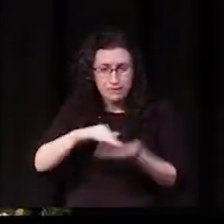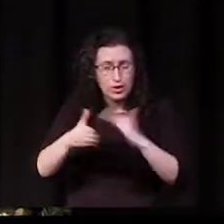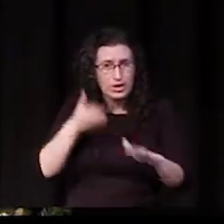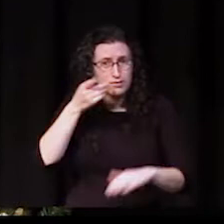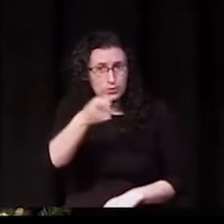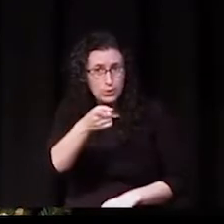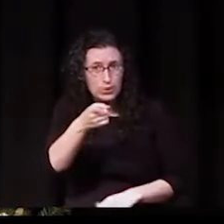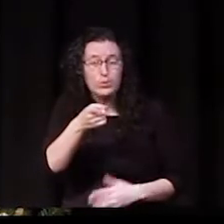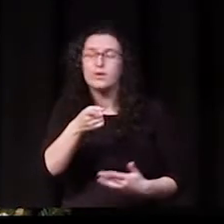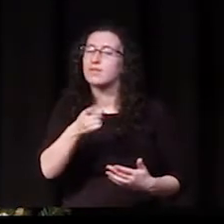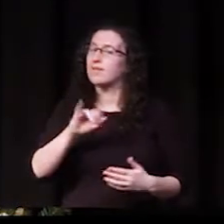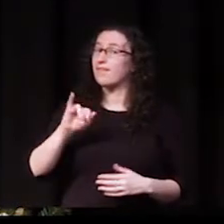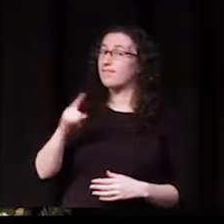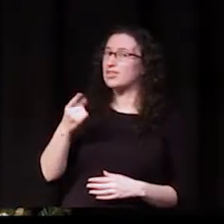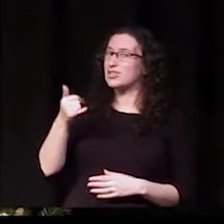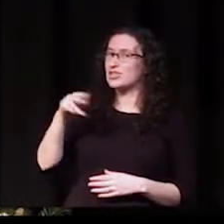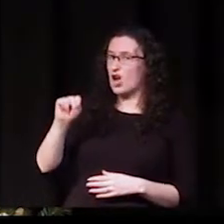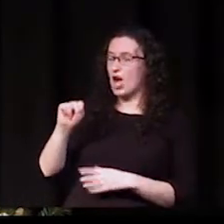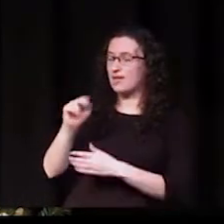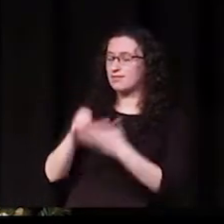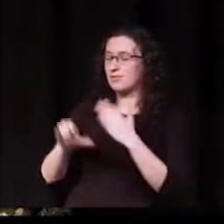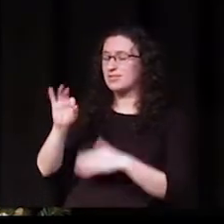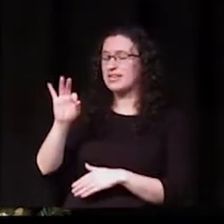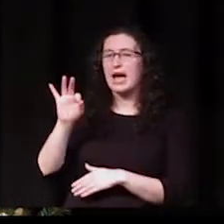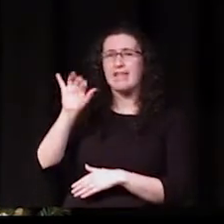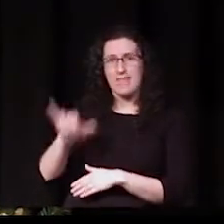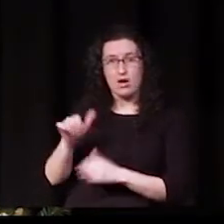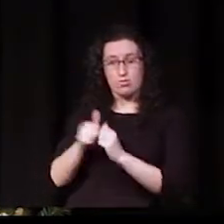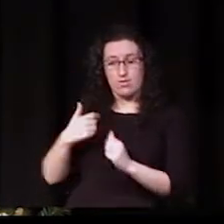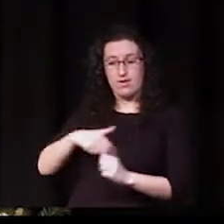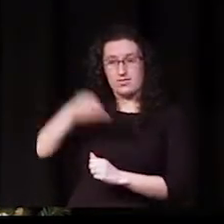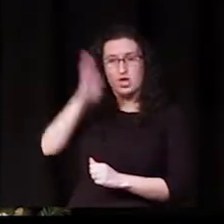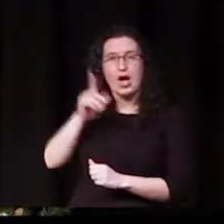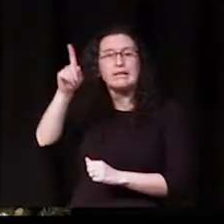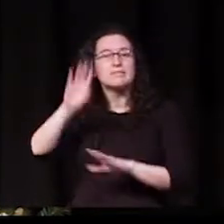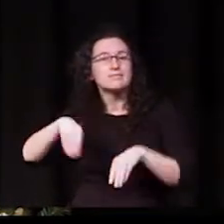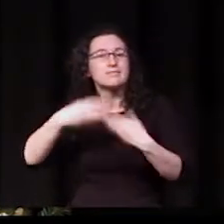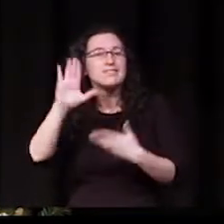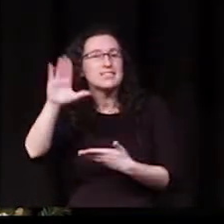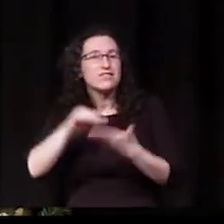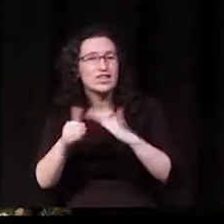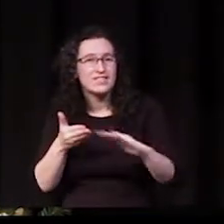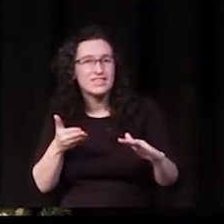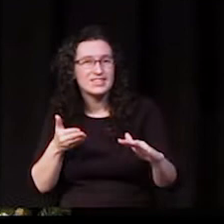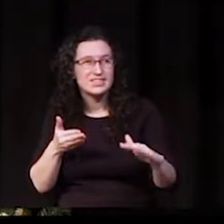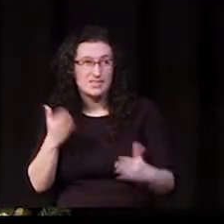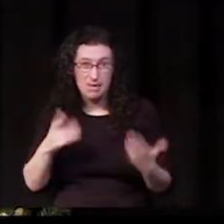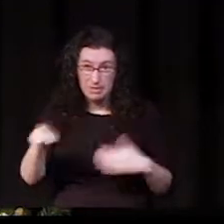in 1 John, nine, this "with us God," promises His forgiveness. Have you messed up?